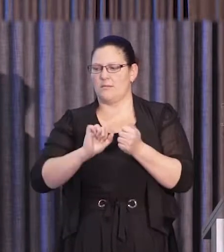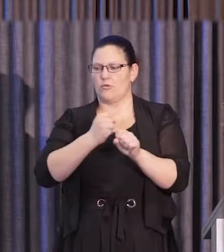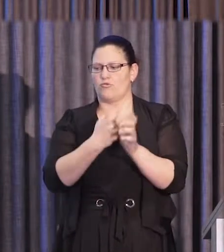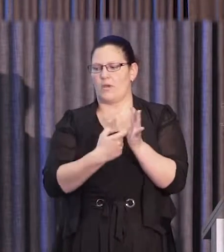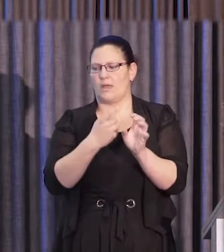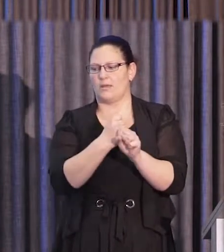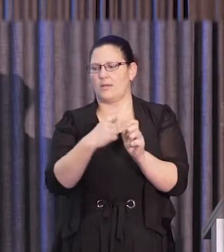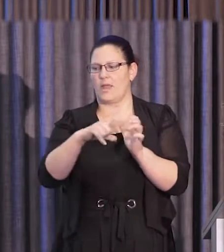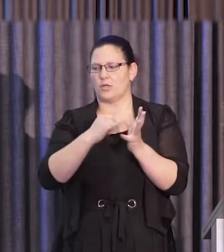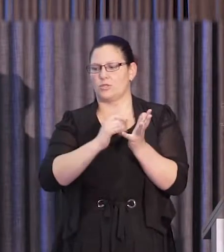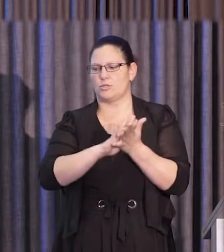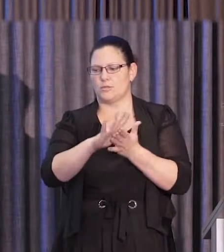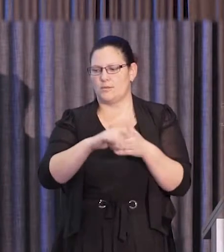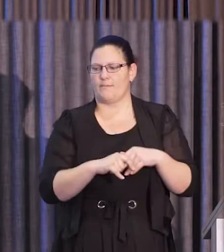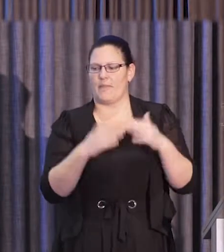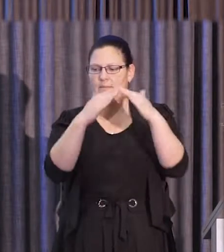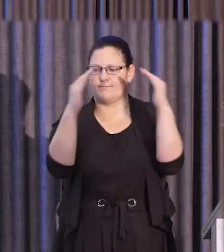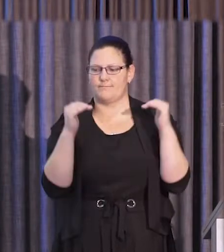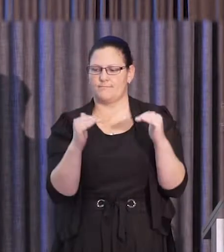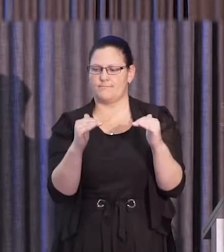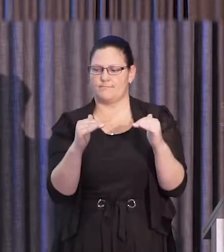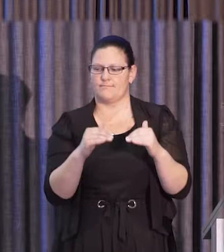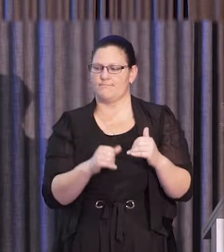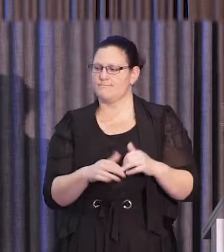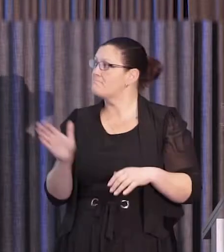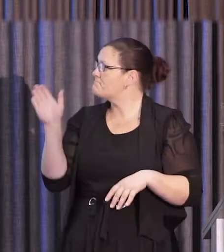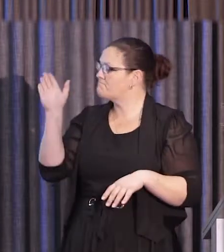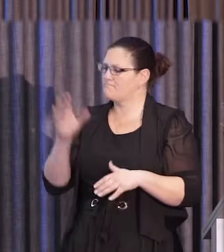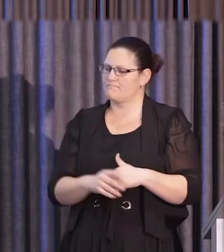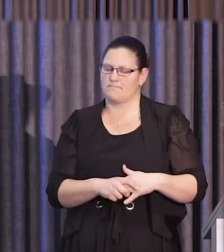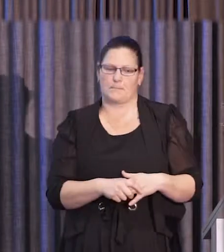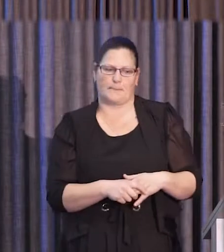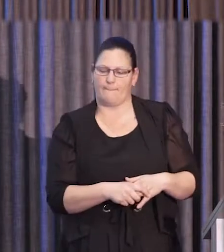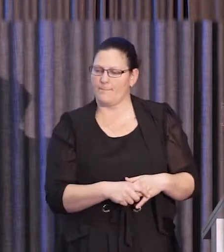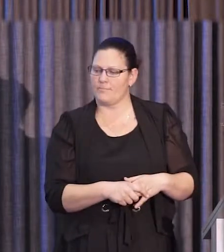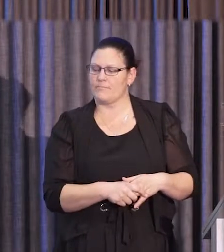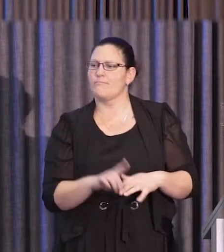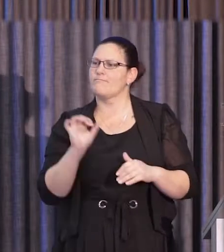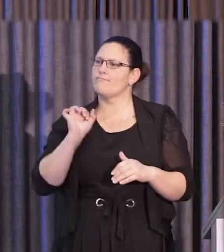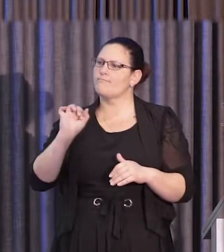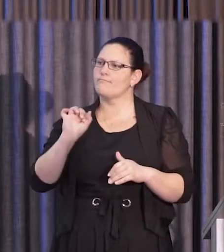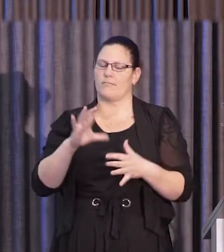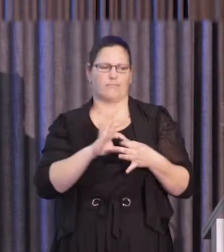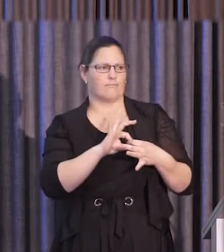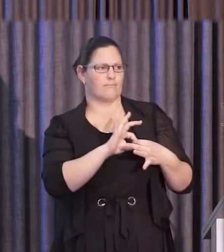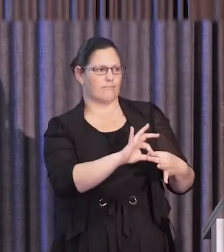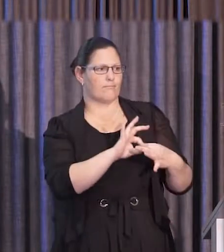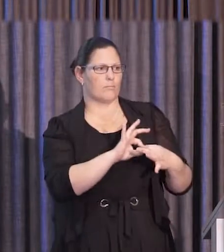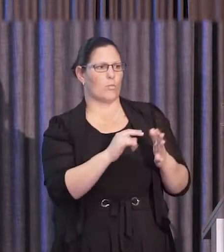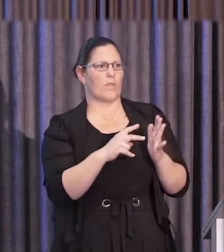Then we have Commissioning and Sector Engagement, which is part of the business that contracts with service providers, but also does the work